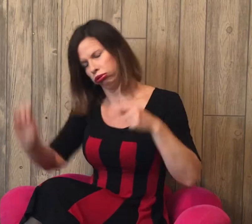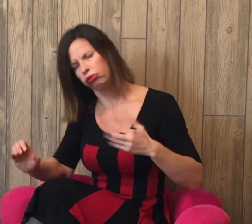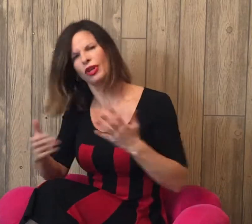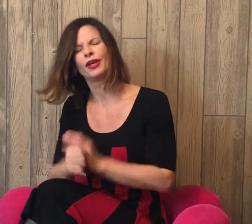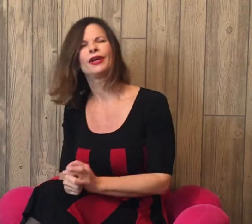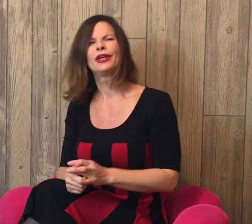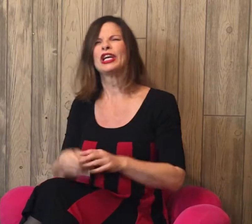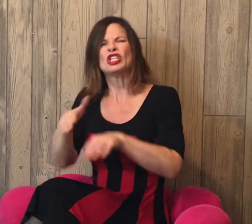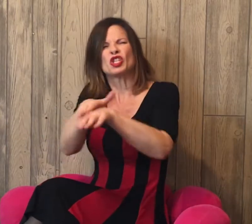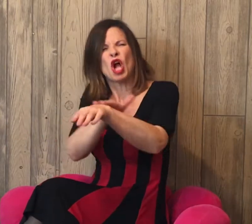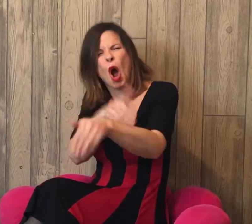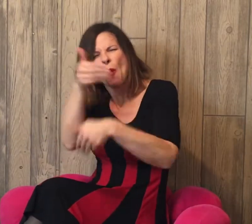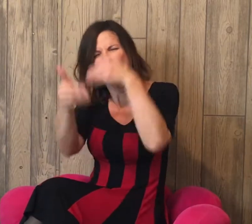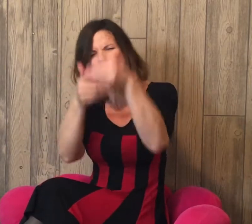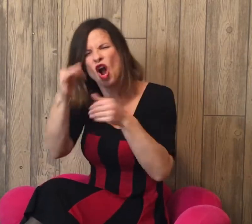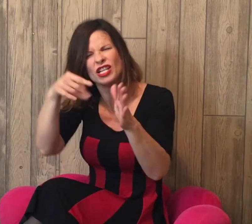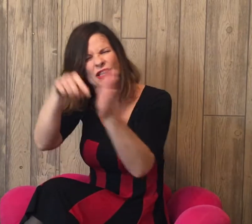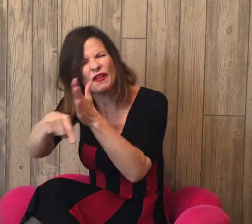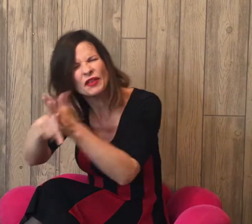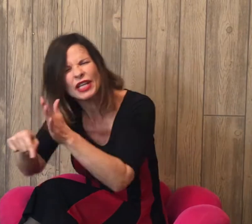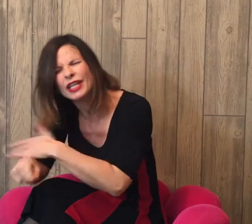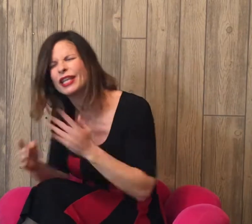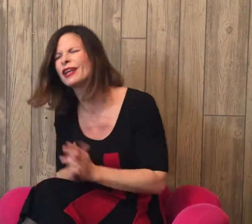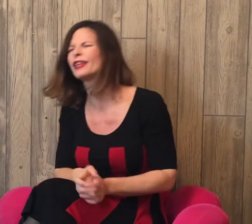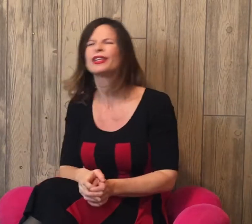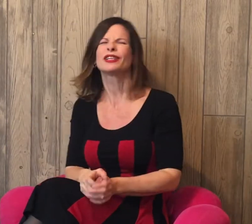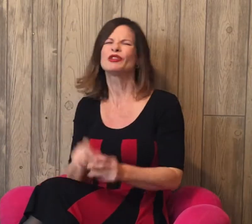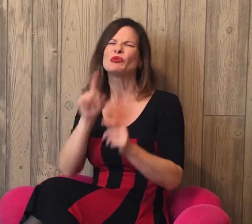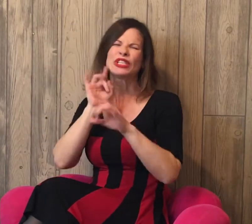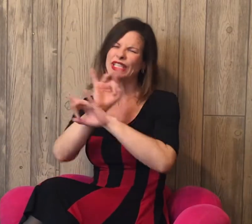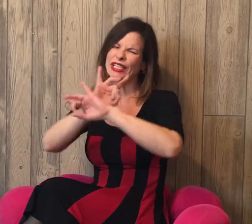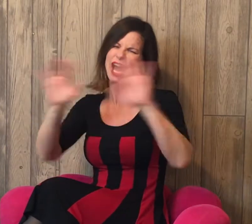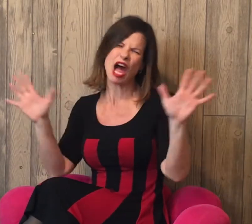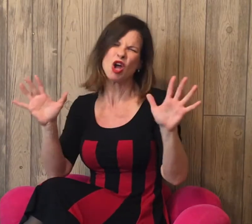and overall involved with the slow process of torturing and killing people.